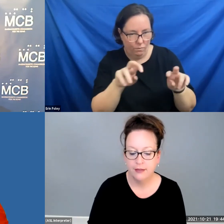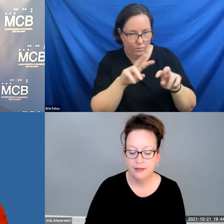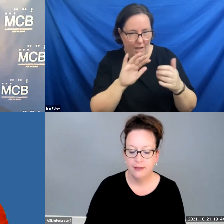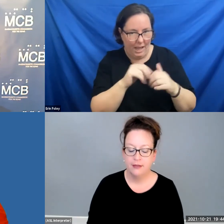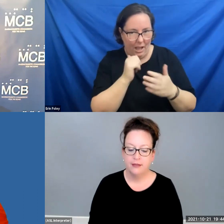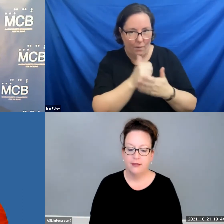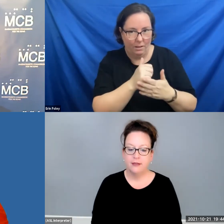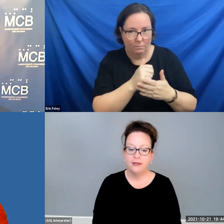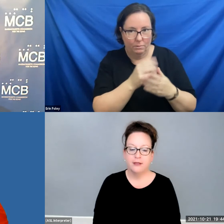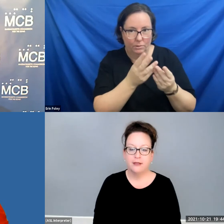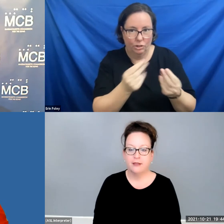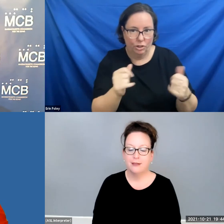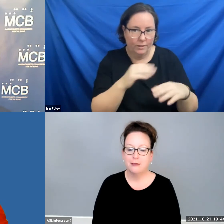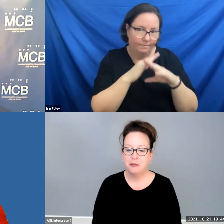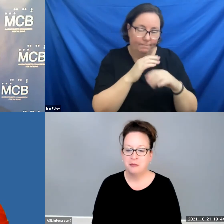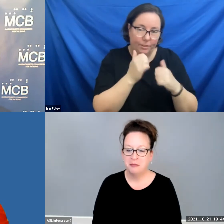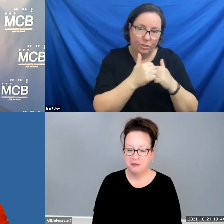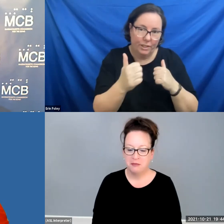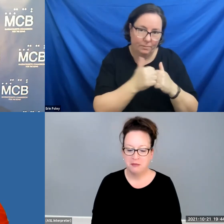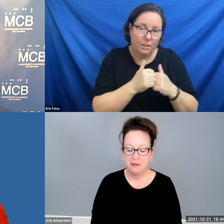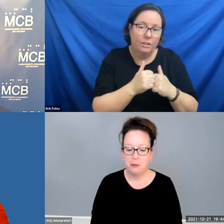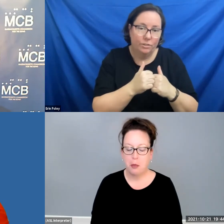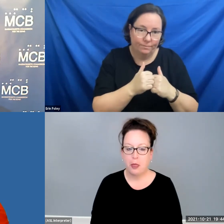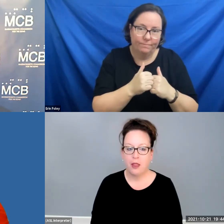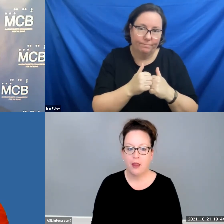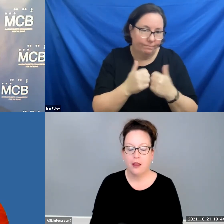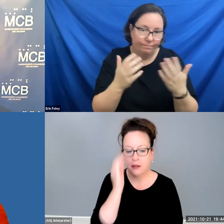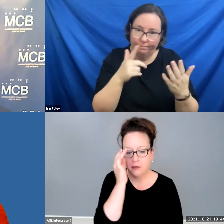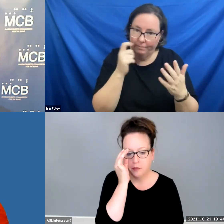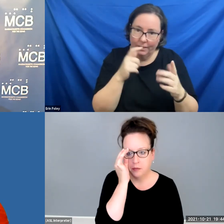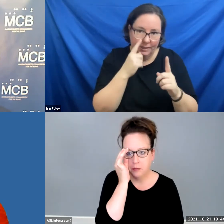And your specific situation to figure out what's going to work best because if you want to work